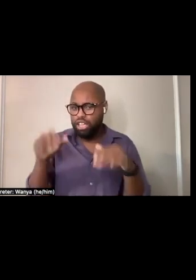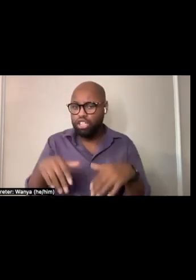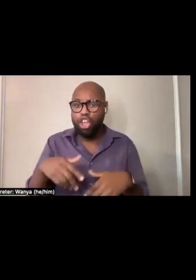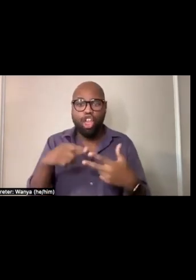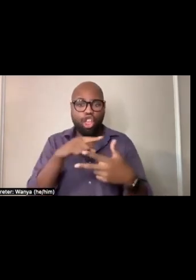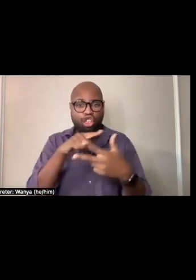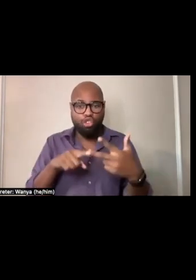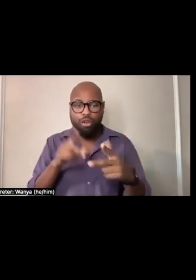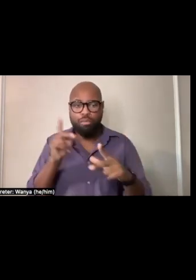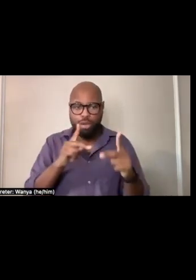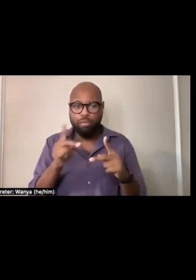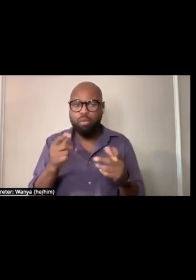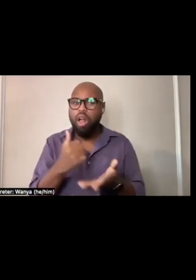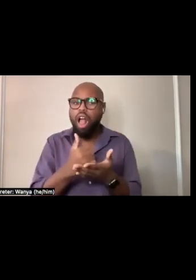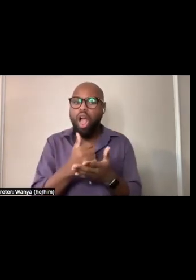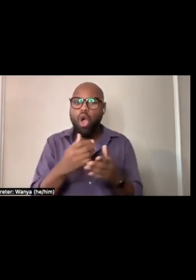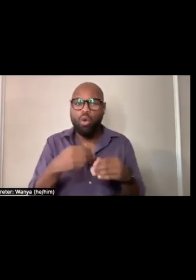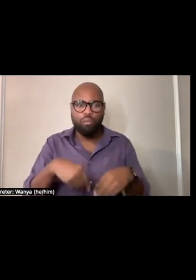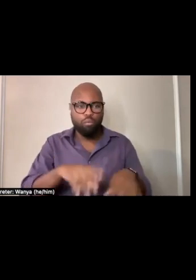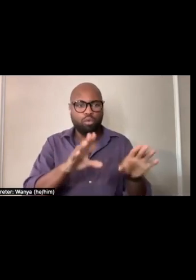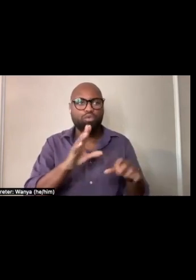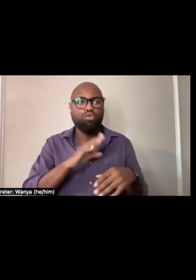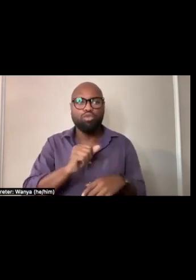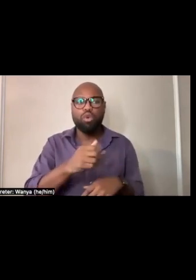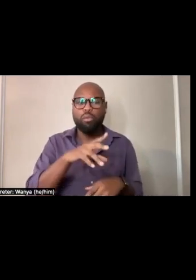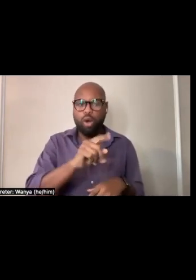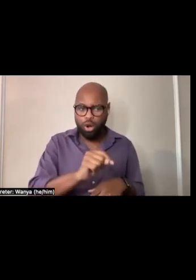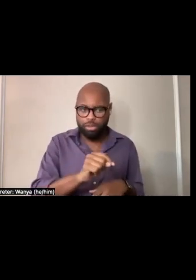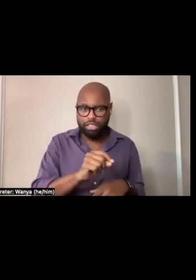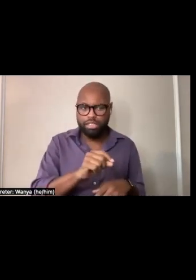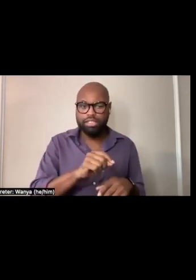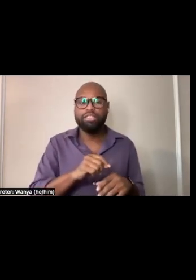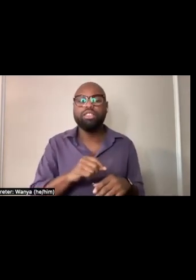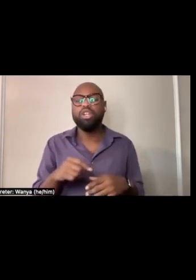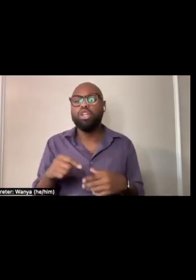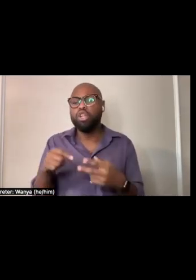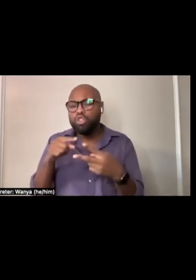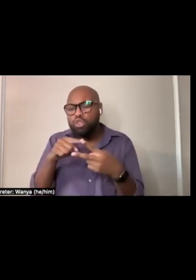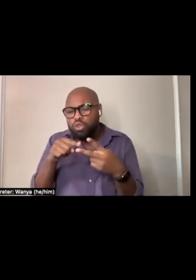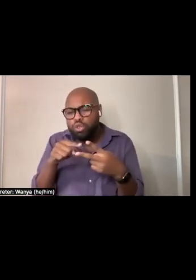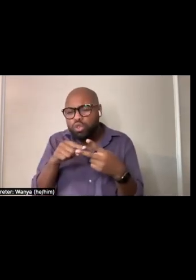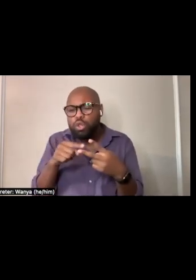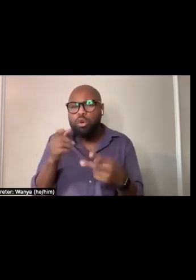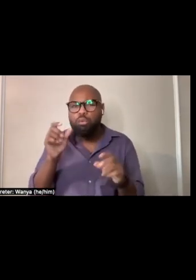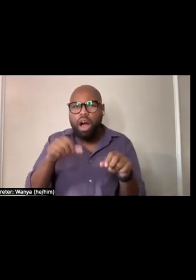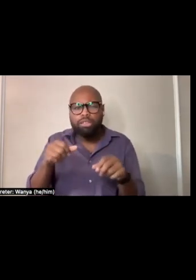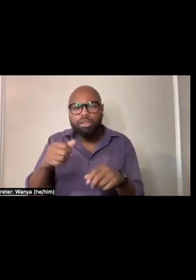into apartments, and two, possibly three others died